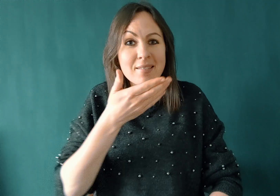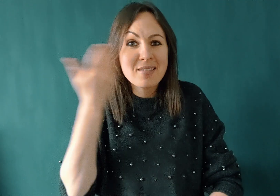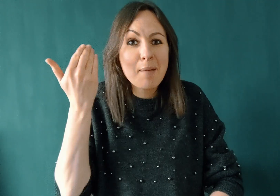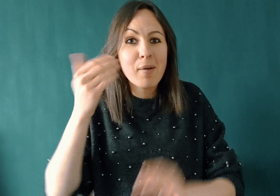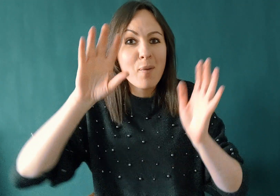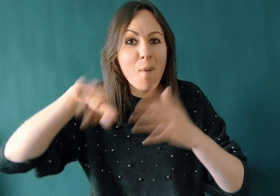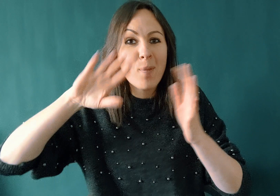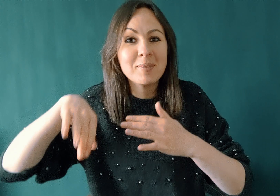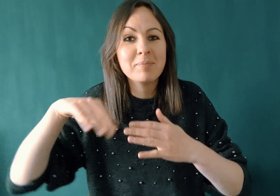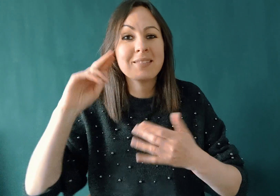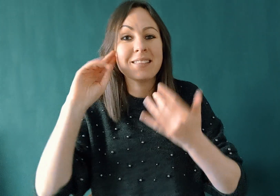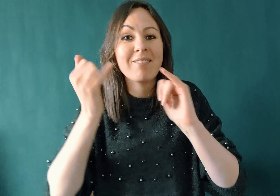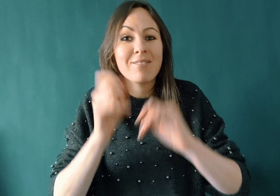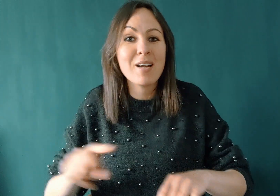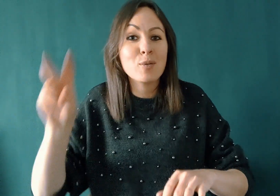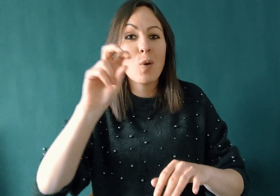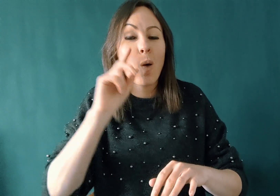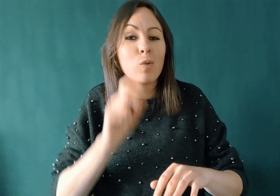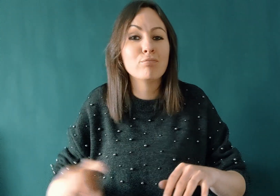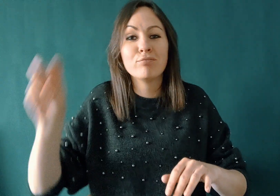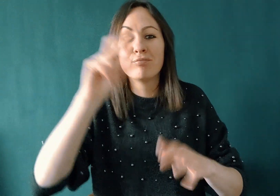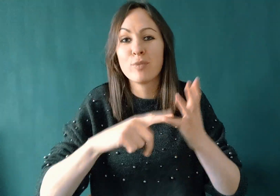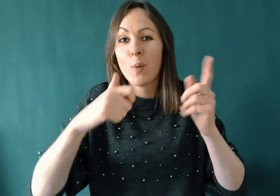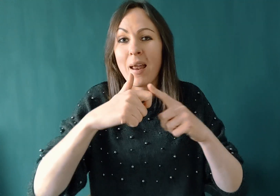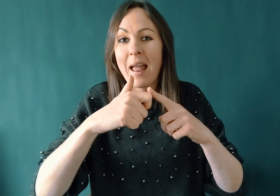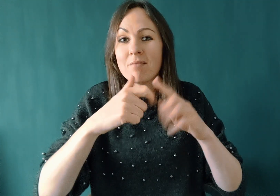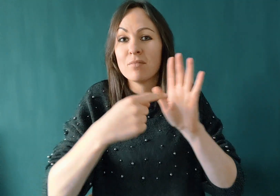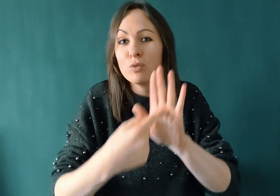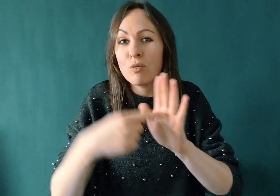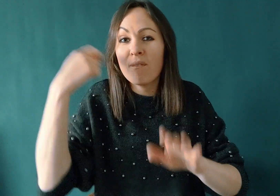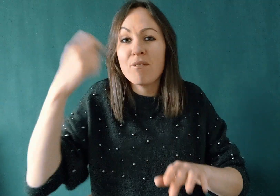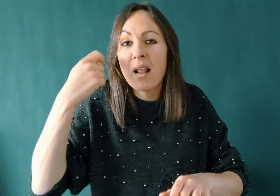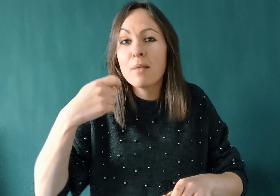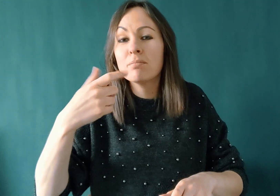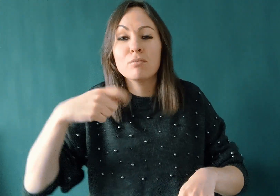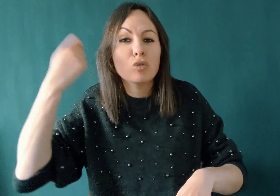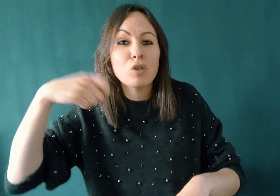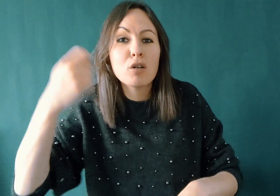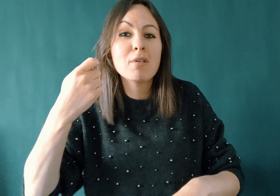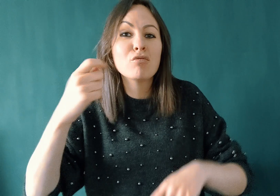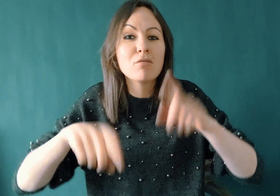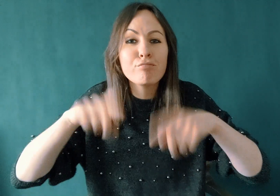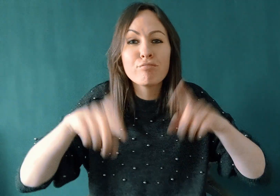This summer and autumn, Deaffest on Tour will travel around the UK, showcasing a range of films and documentaries.